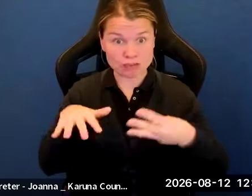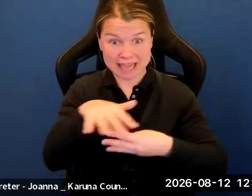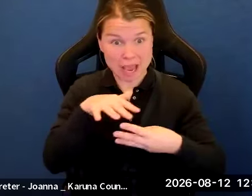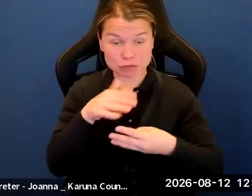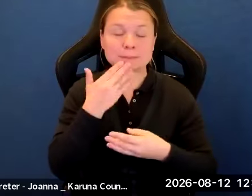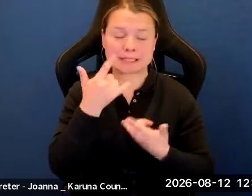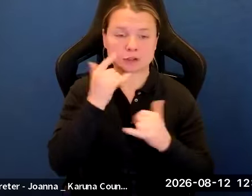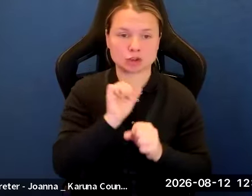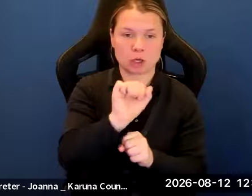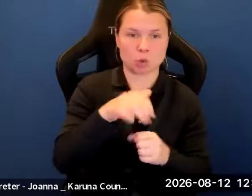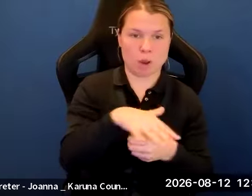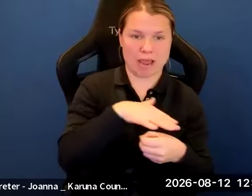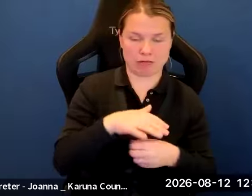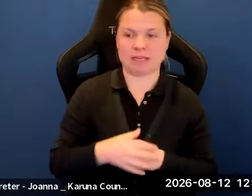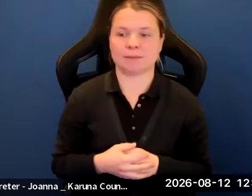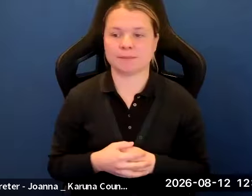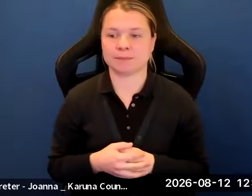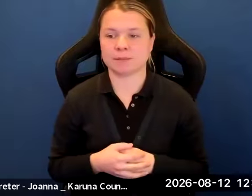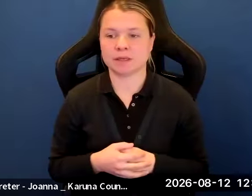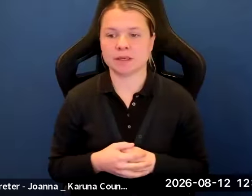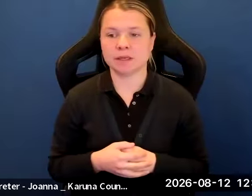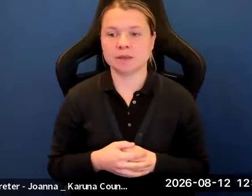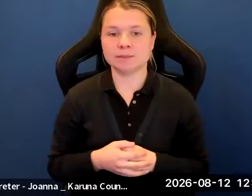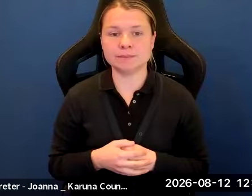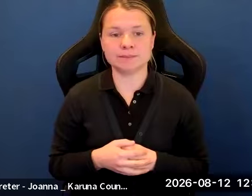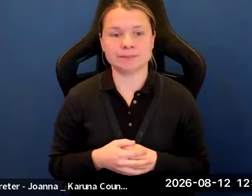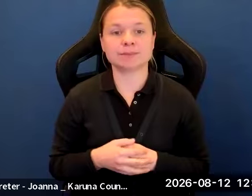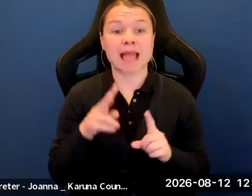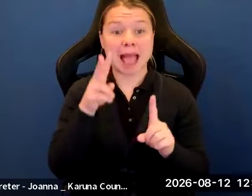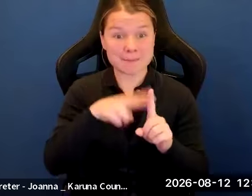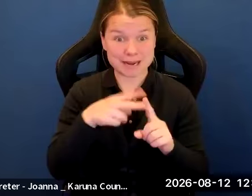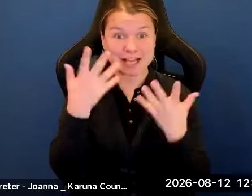please if you're not in that time zone, please check out